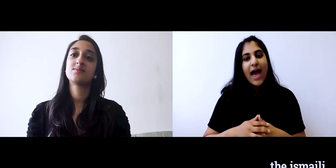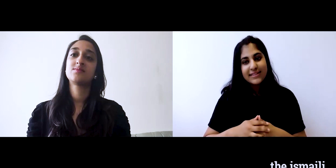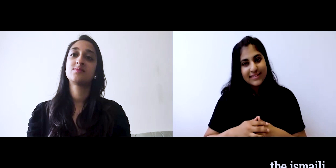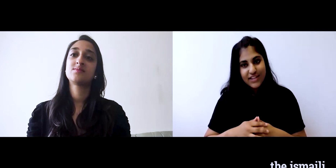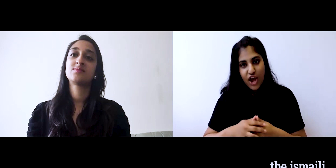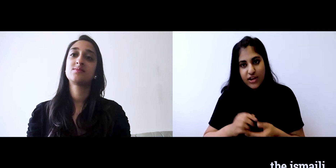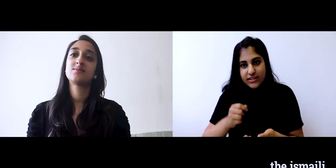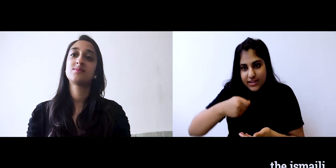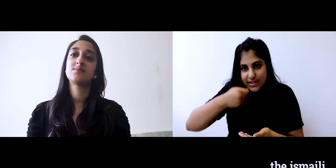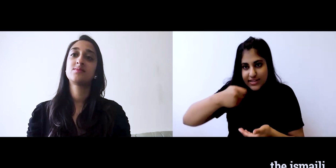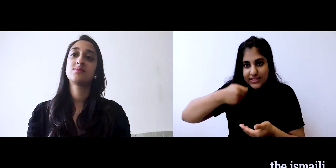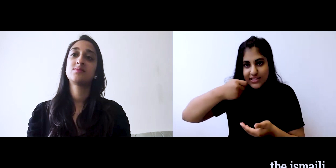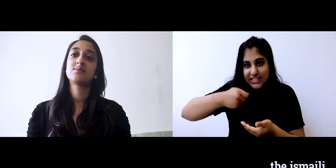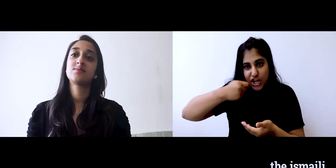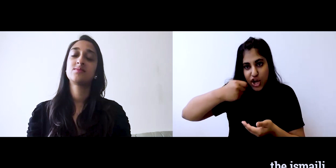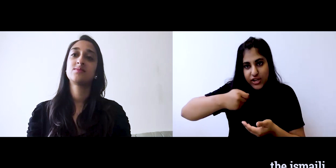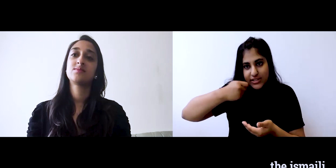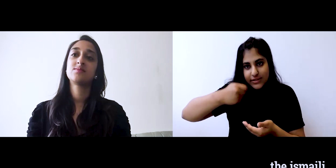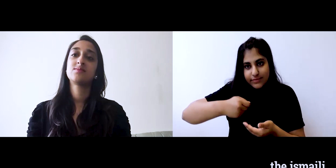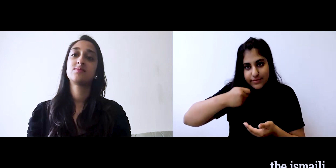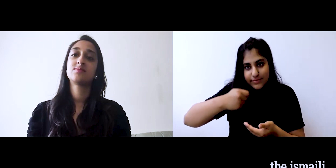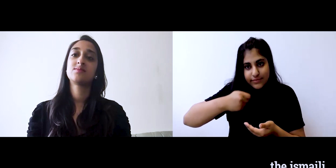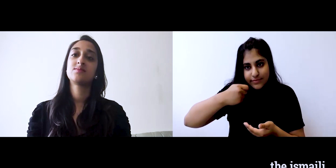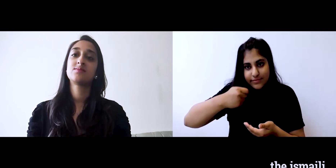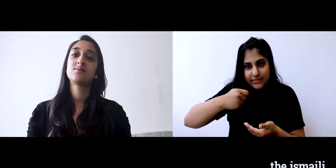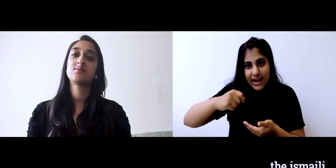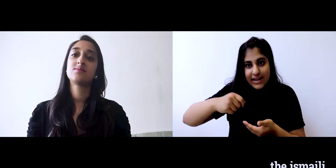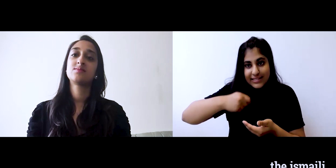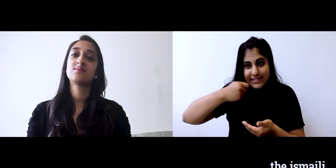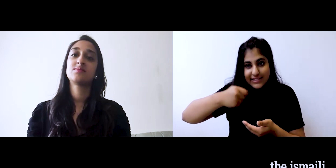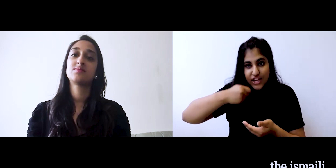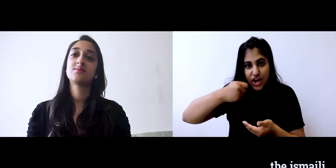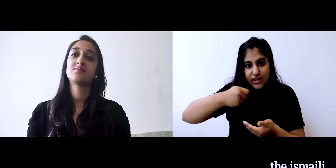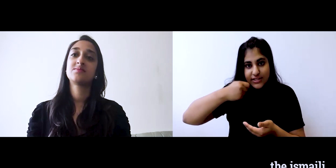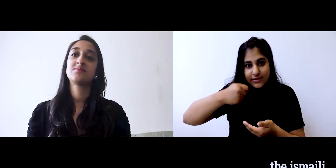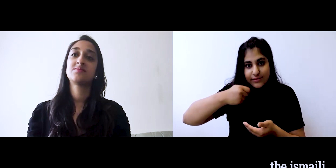And dessert, dessert.